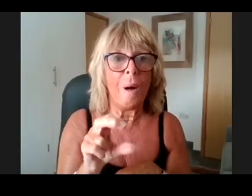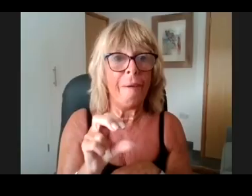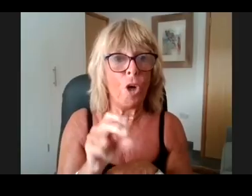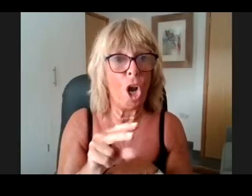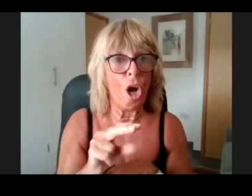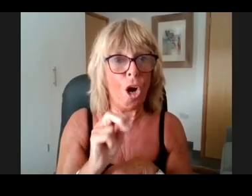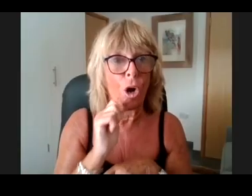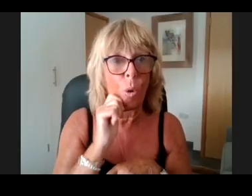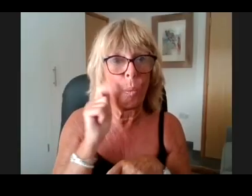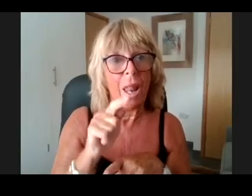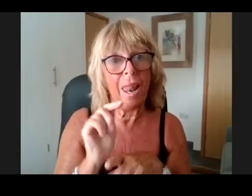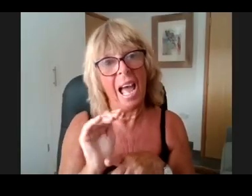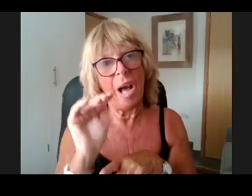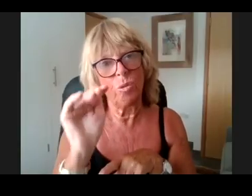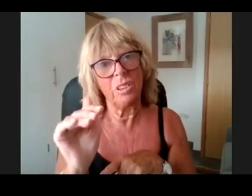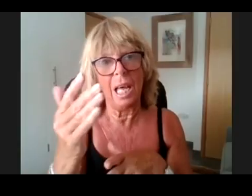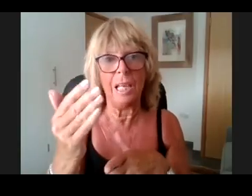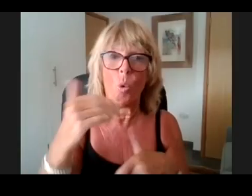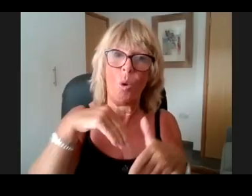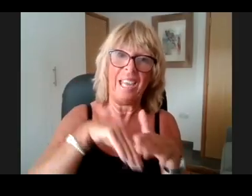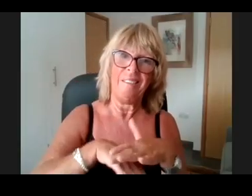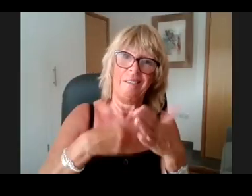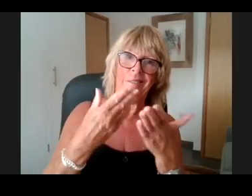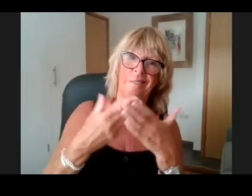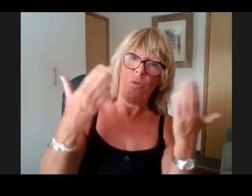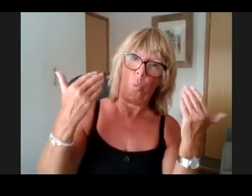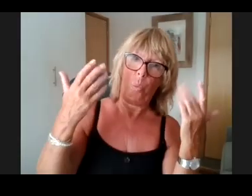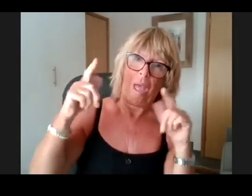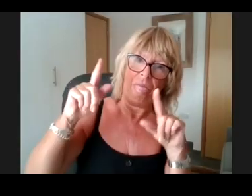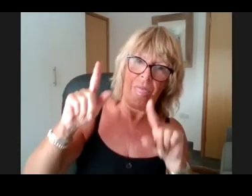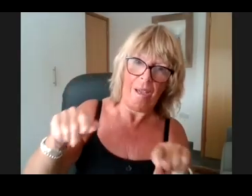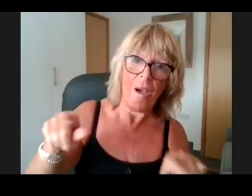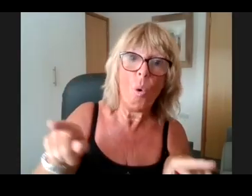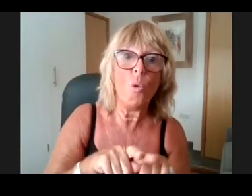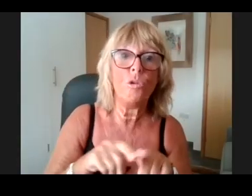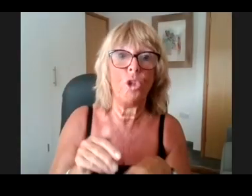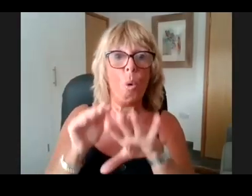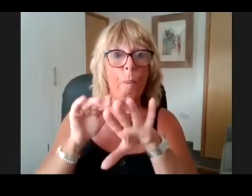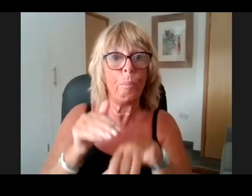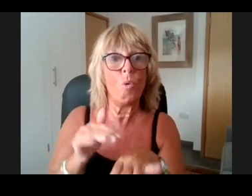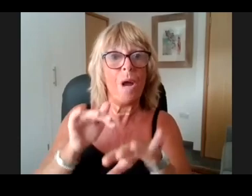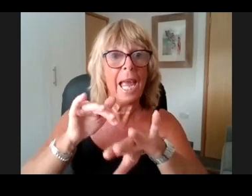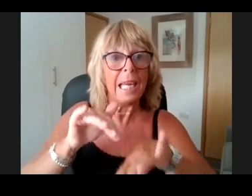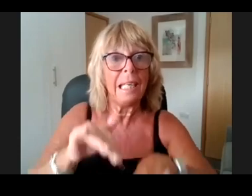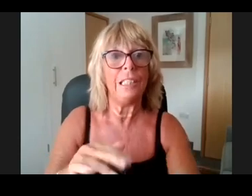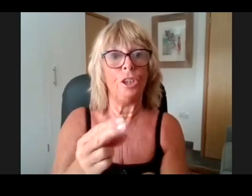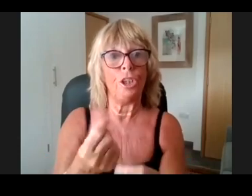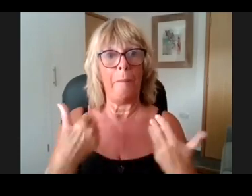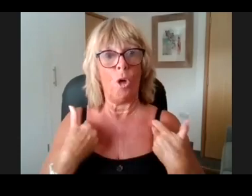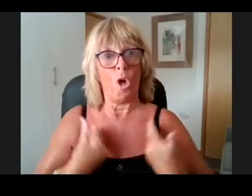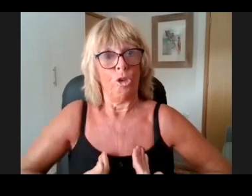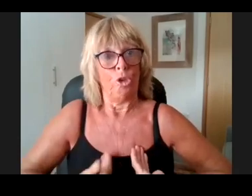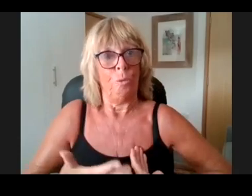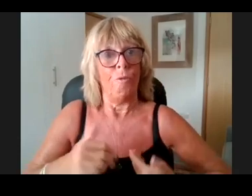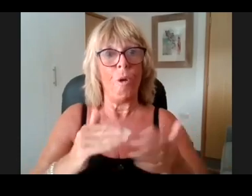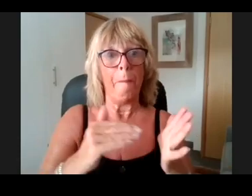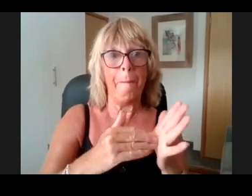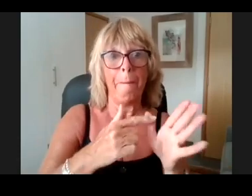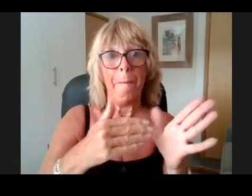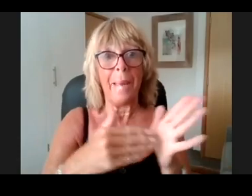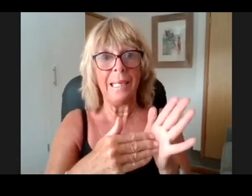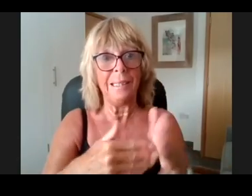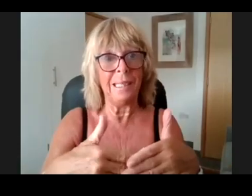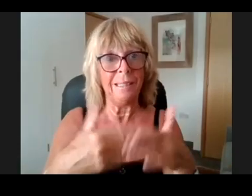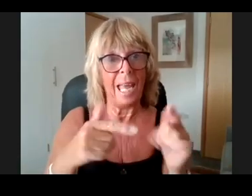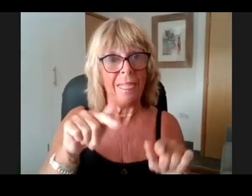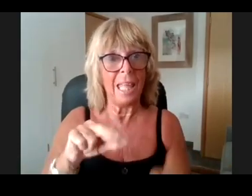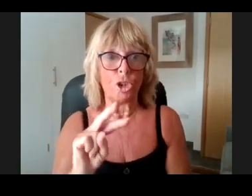or inside um and also having a parade of some of the things they made for Mazey Day at 2:00